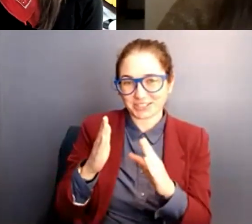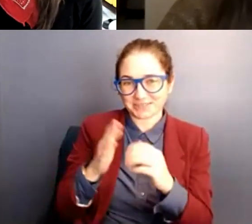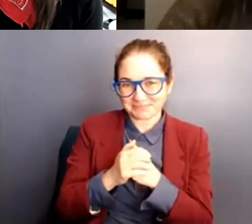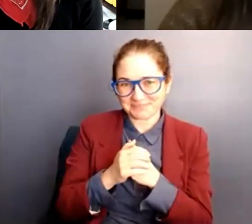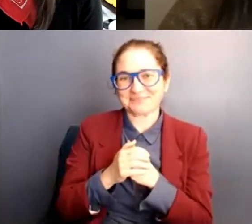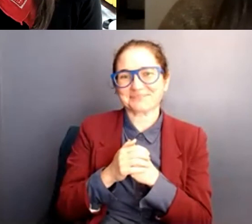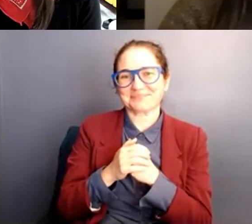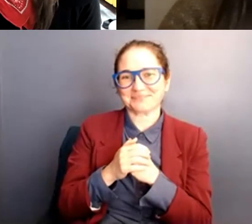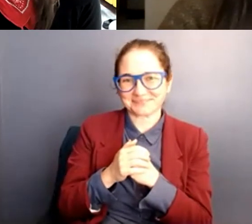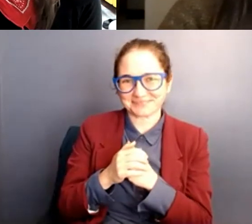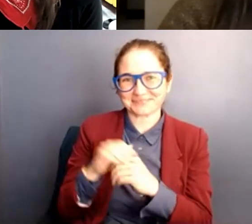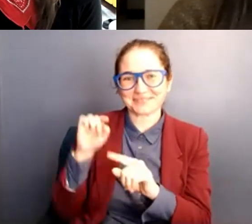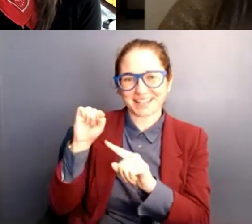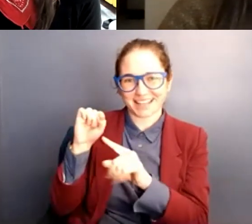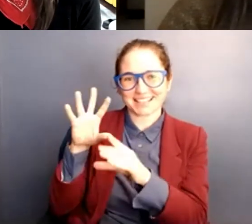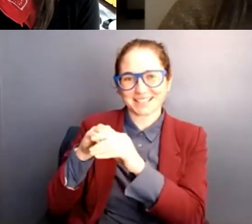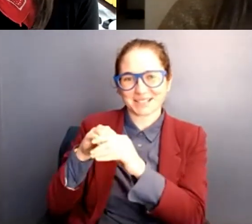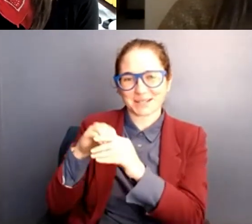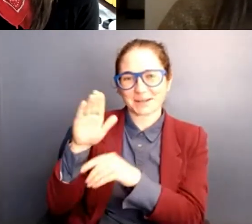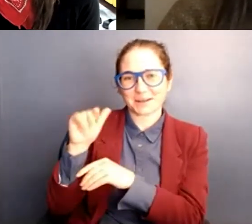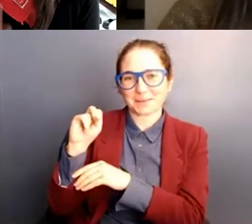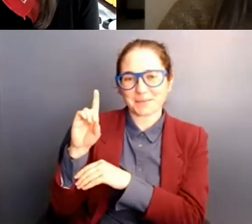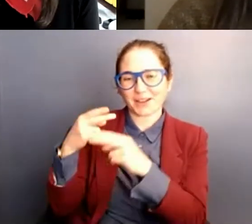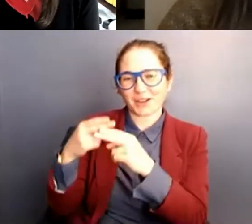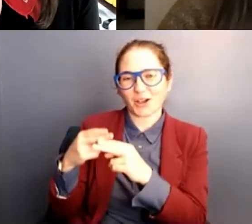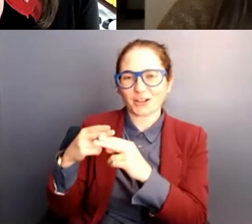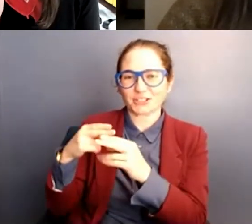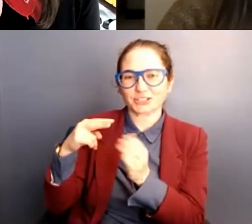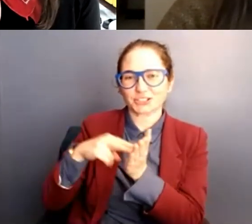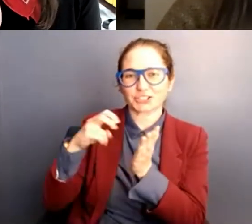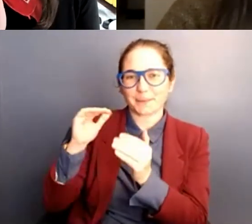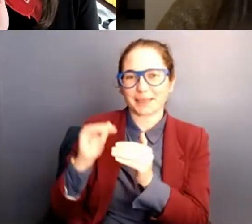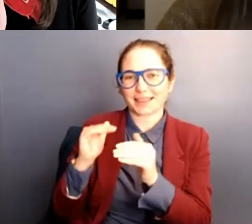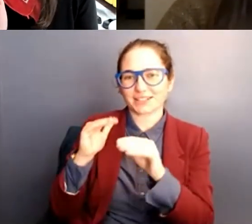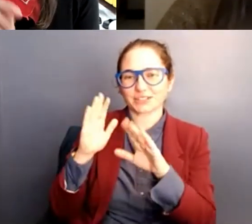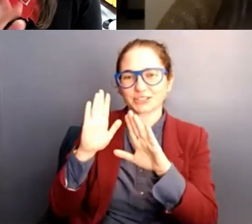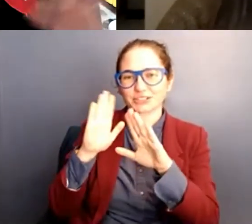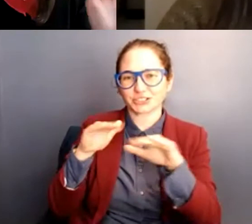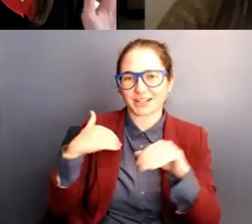in a band called drum, little children. A comma after the drum. So